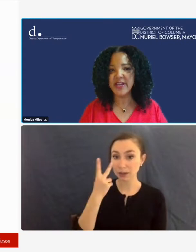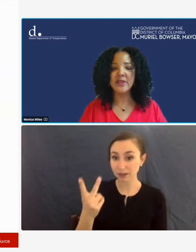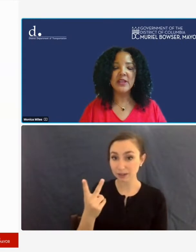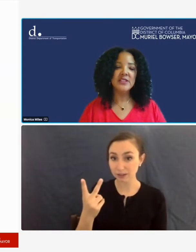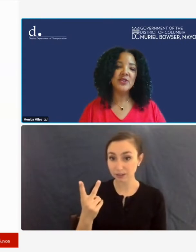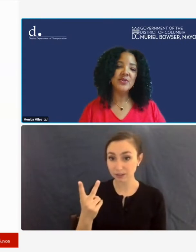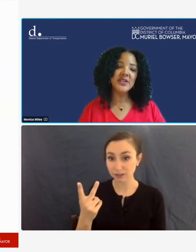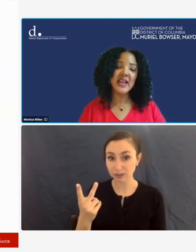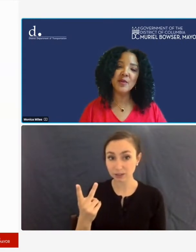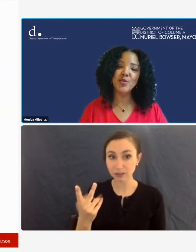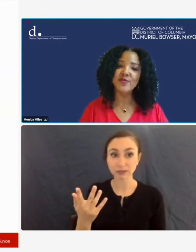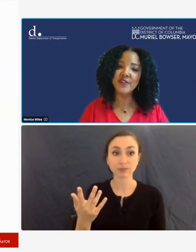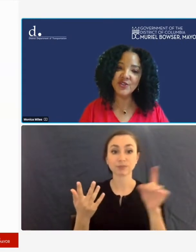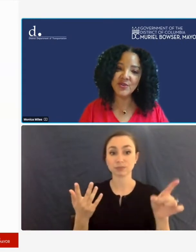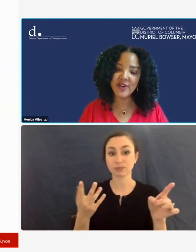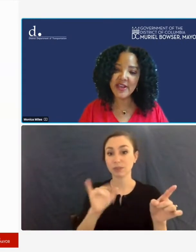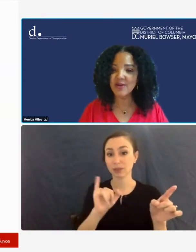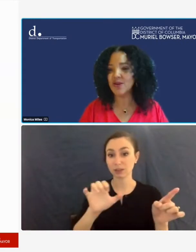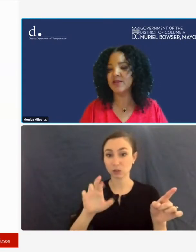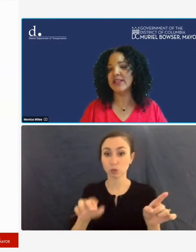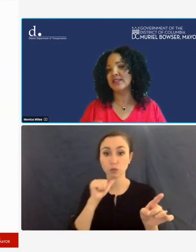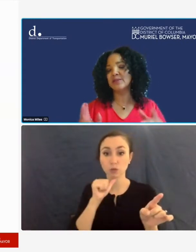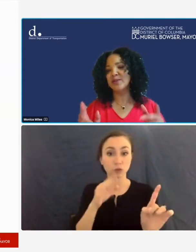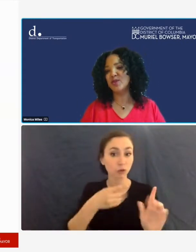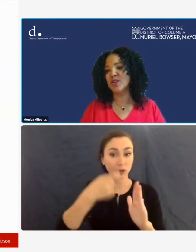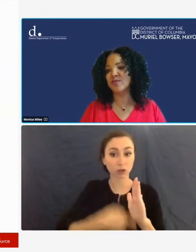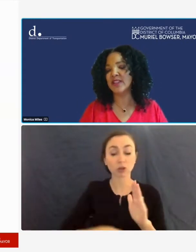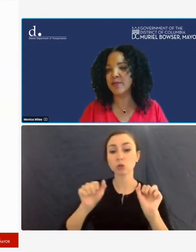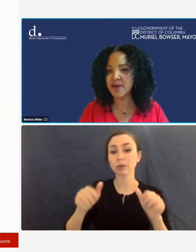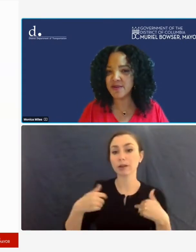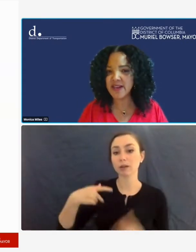so you can have a provisional rate or like sometimes people call a preliminary rate